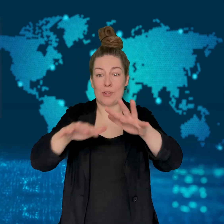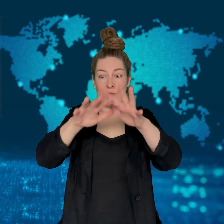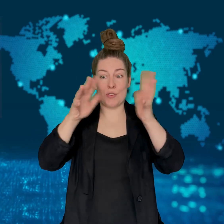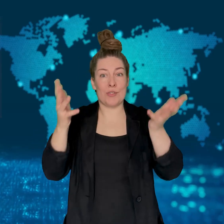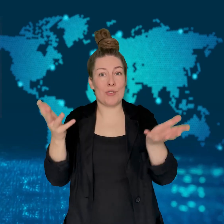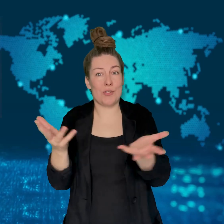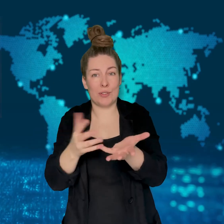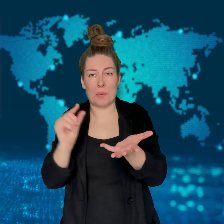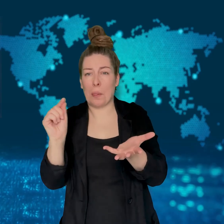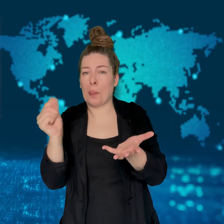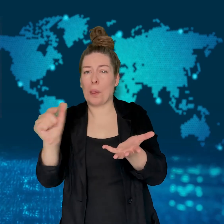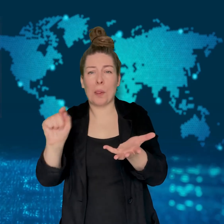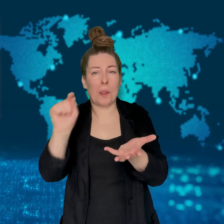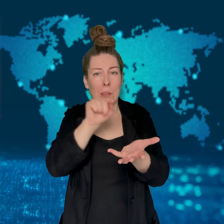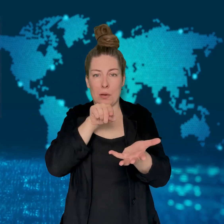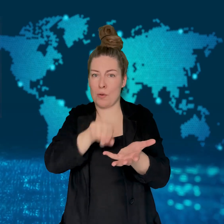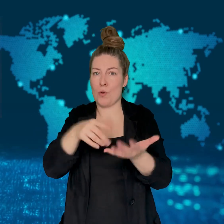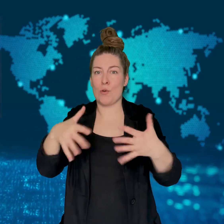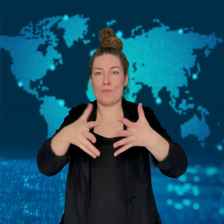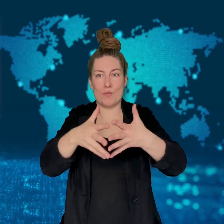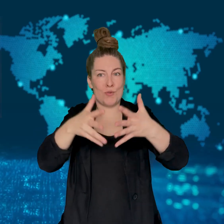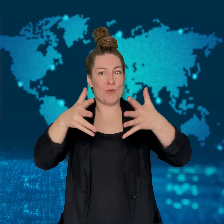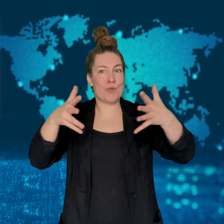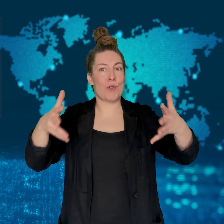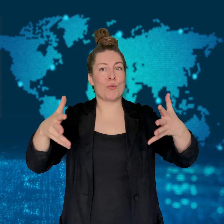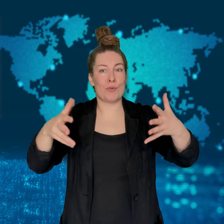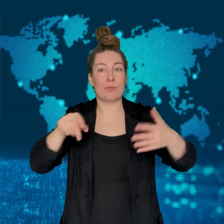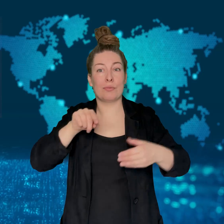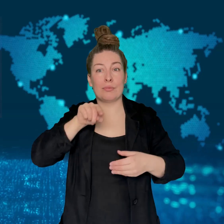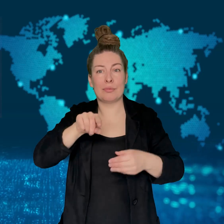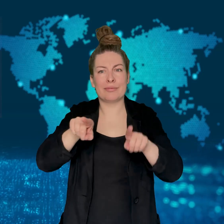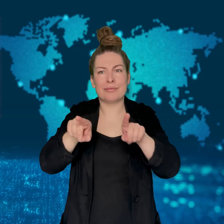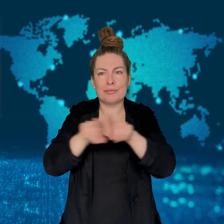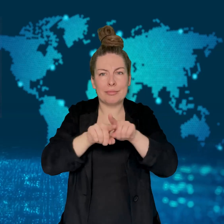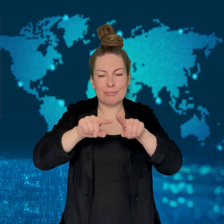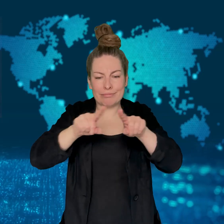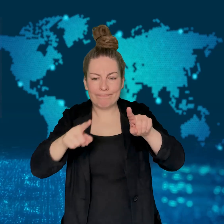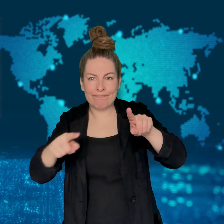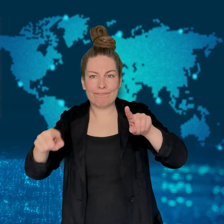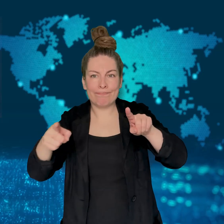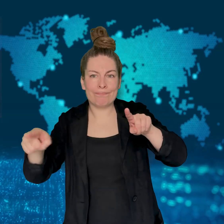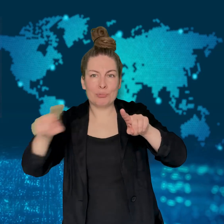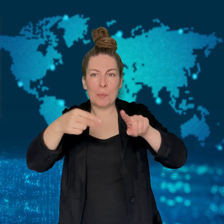It sits along the 40,000- kilometer-long "Ring of Fire"